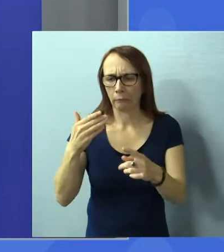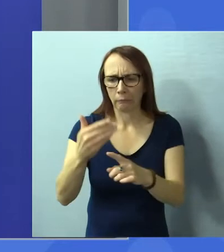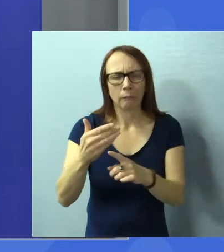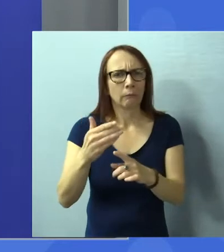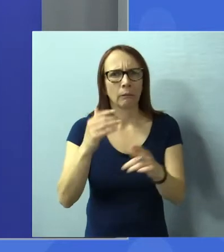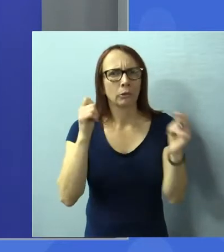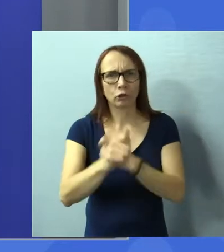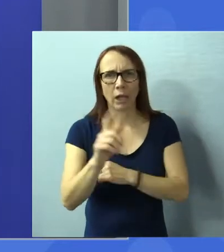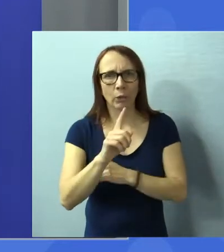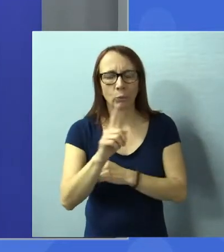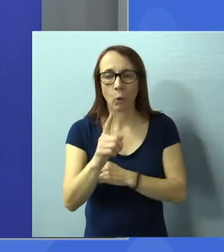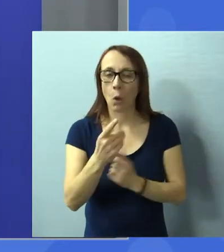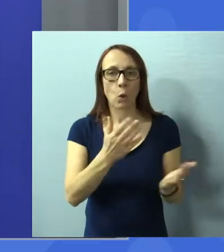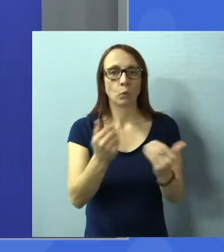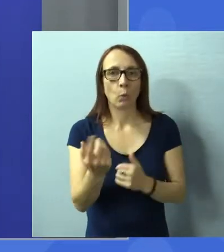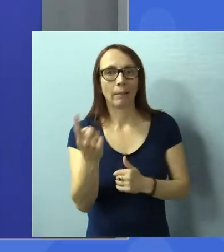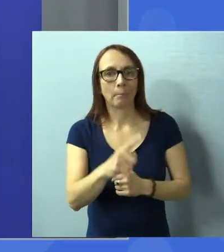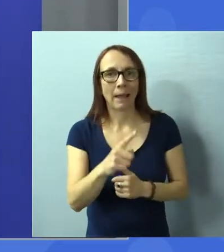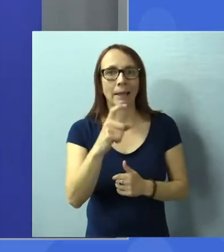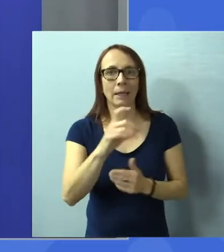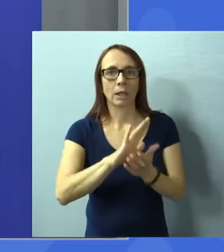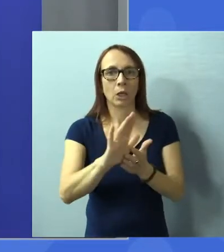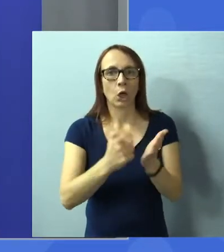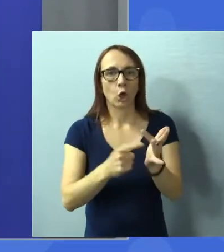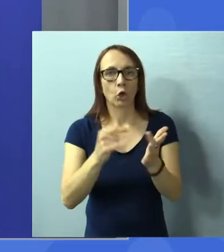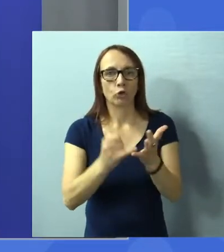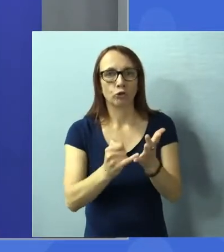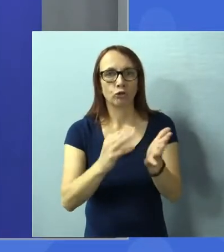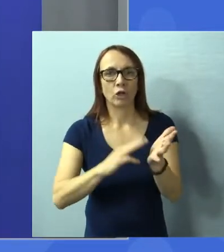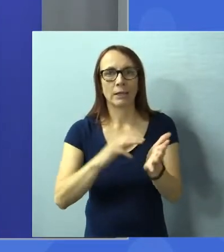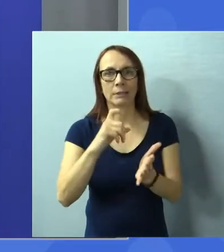University of Strathclyde so Chris is going to give you an update on